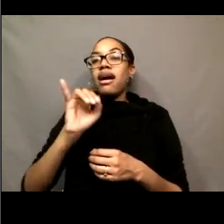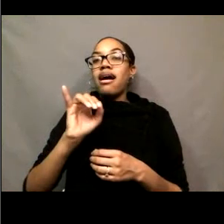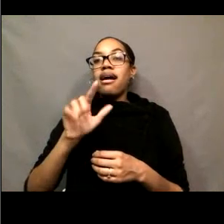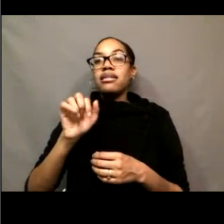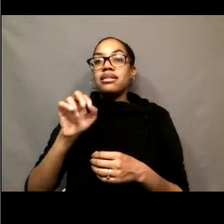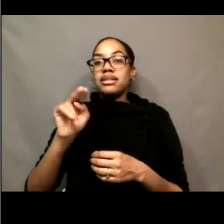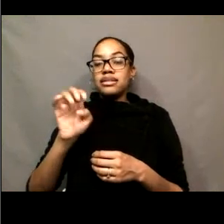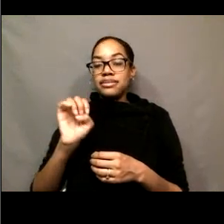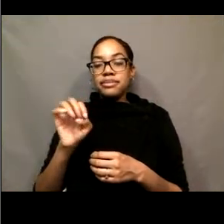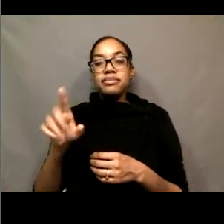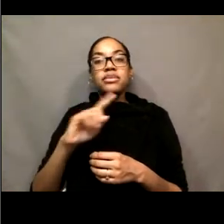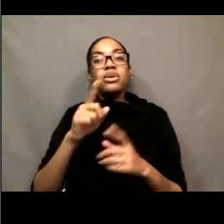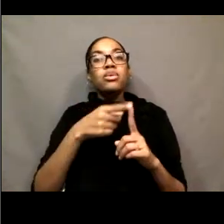how do they get their shell?